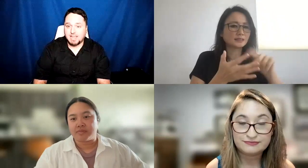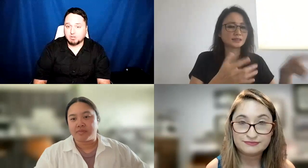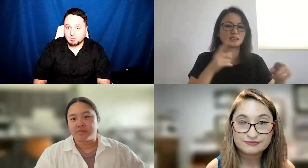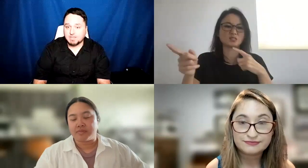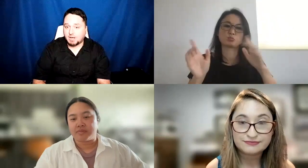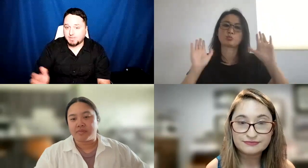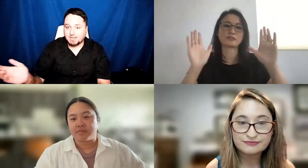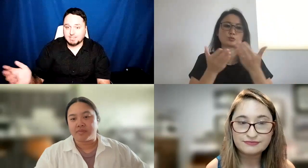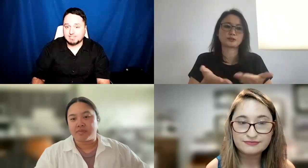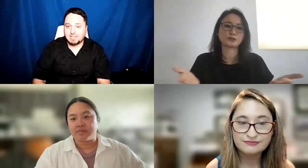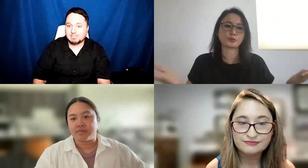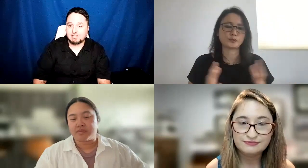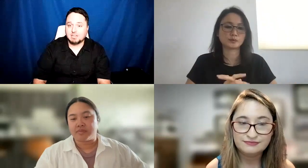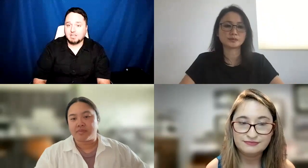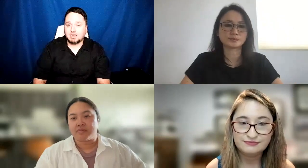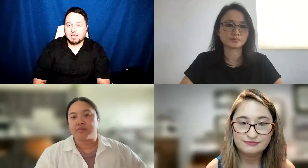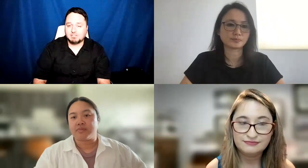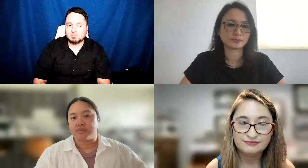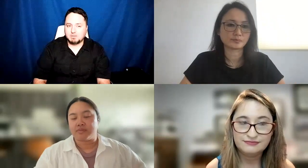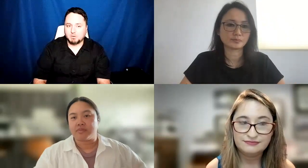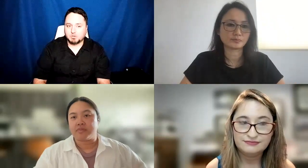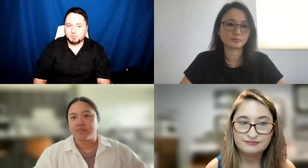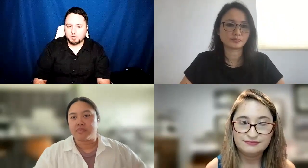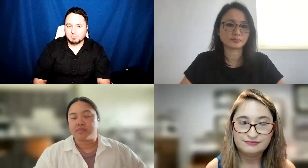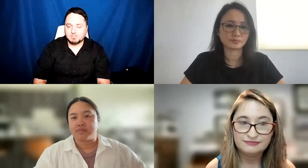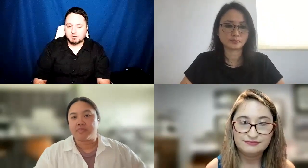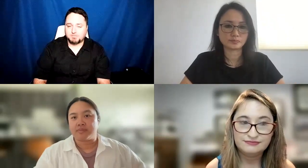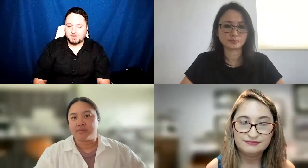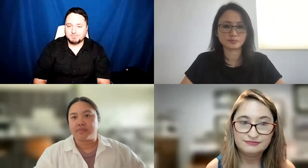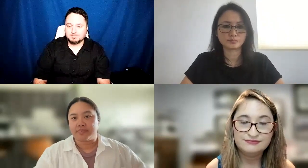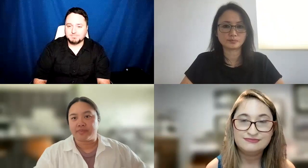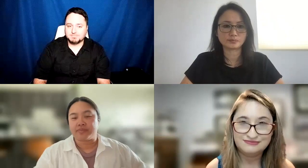and see how they did these things. And it's just really been a wonderful resource, Shopify.